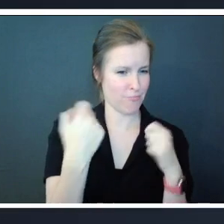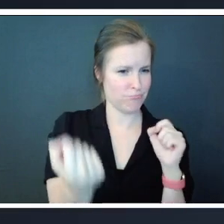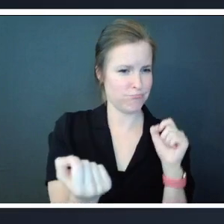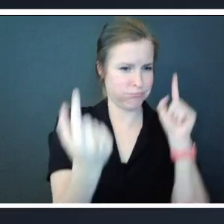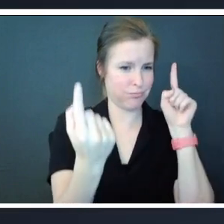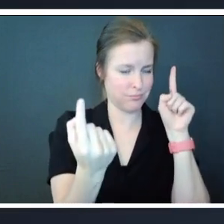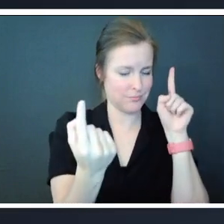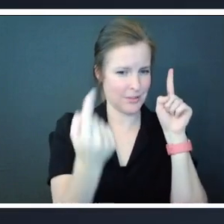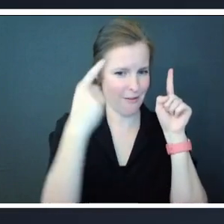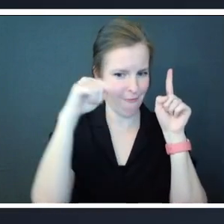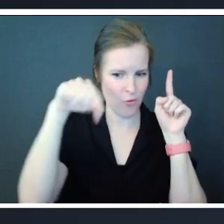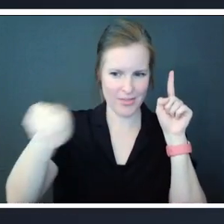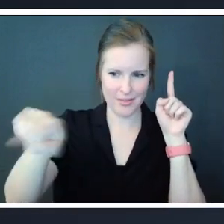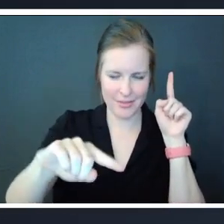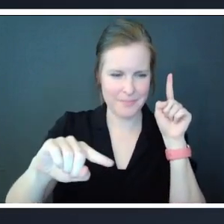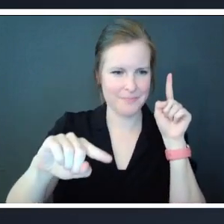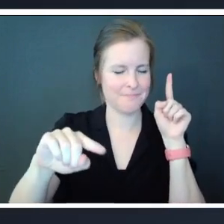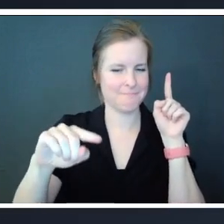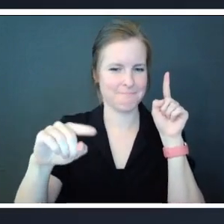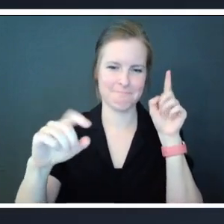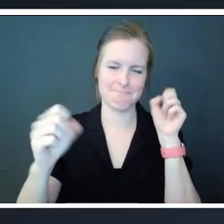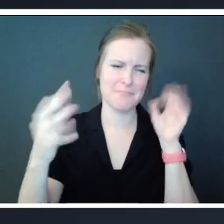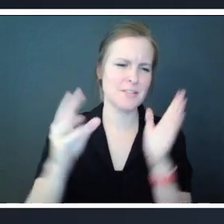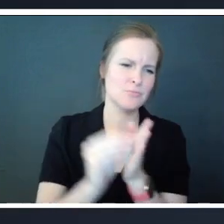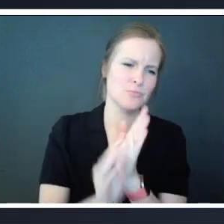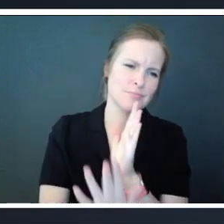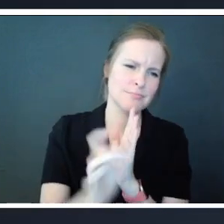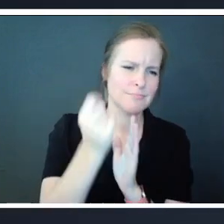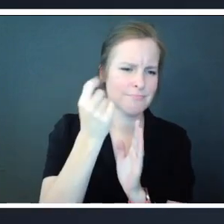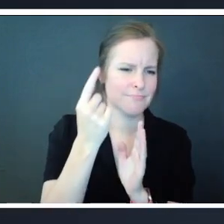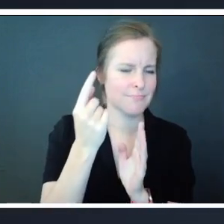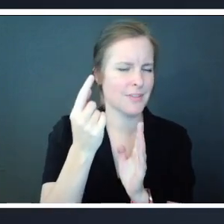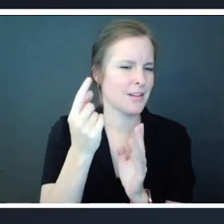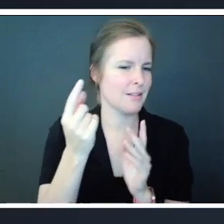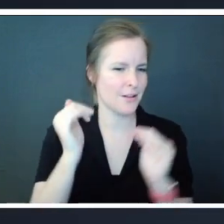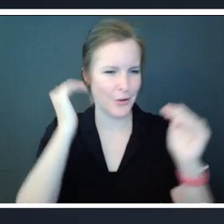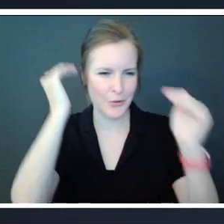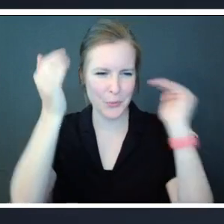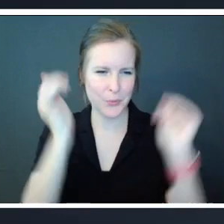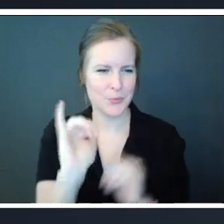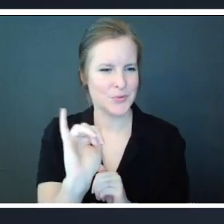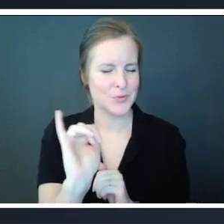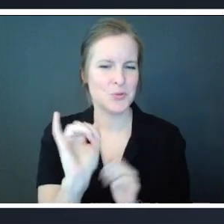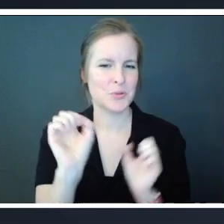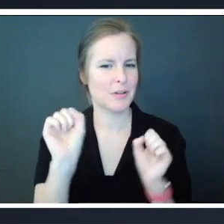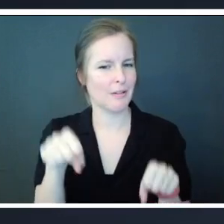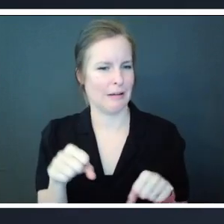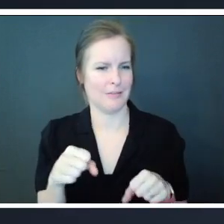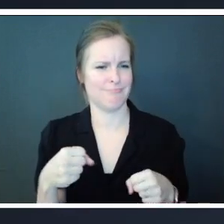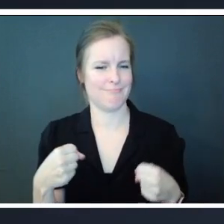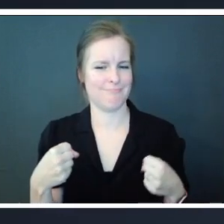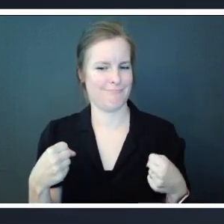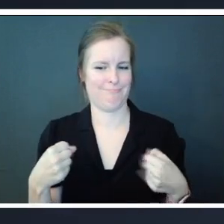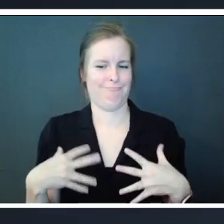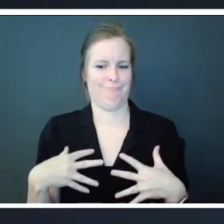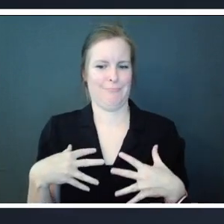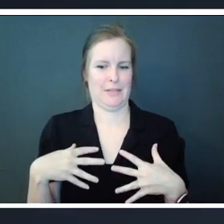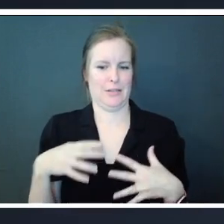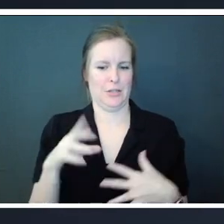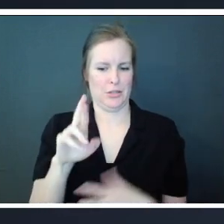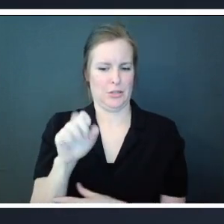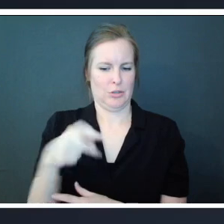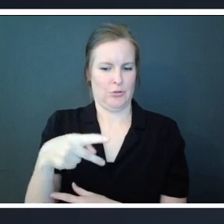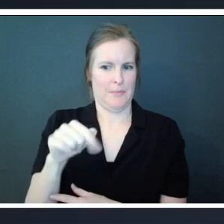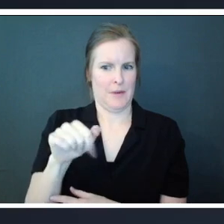which a lot of students or people, even adults as well, can be scared or not sure about our reptile